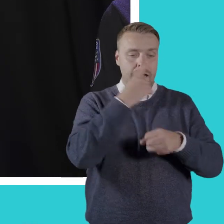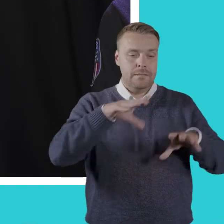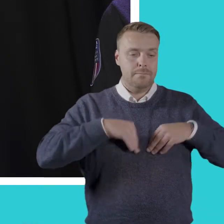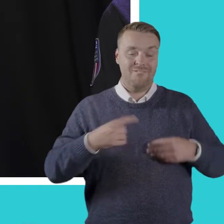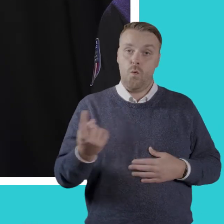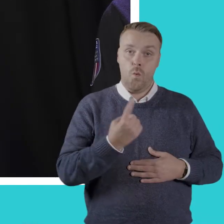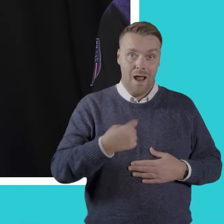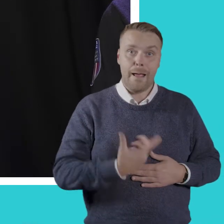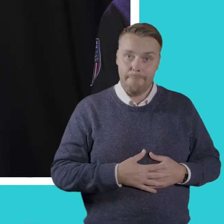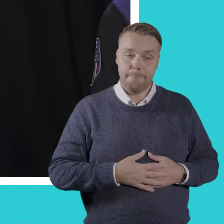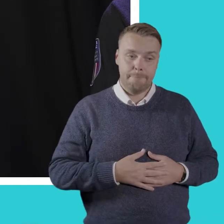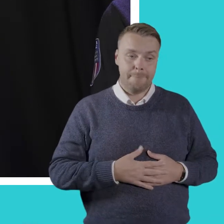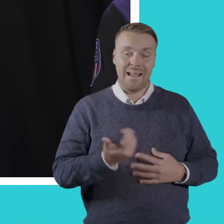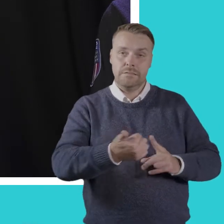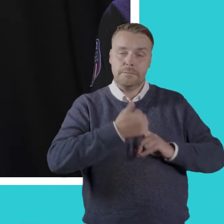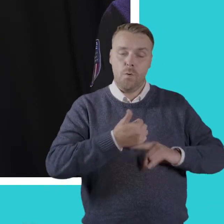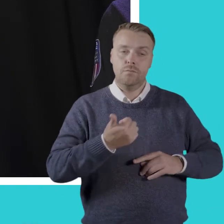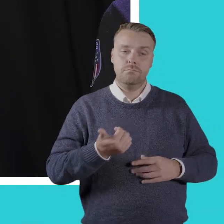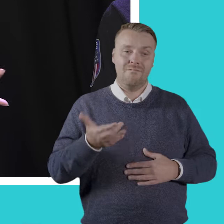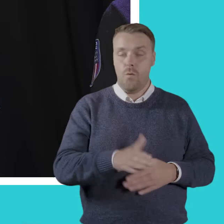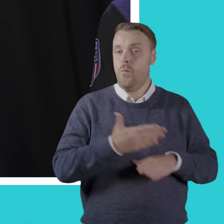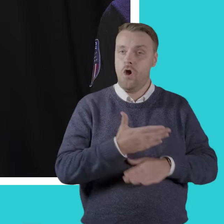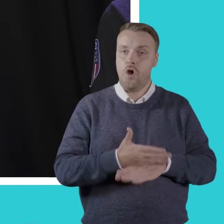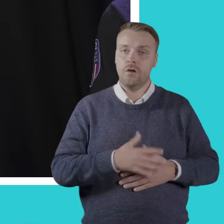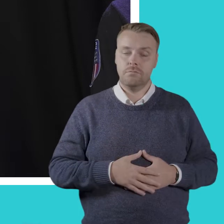is probably come through work. And in this new digital age one of the things that I've